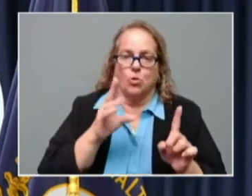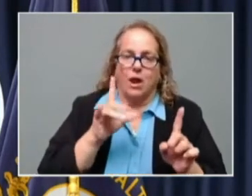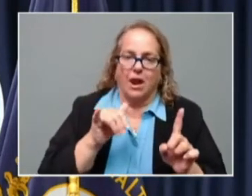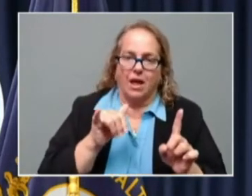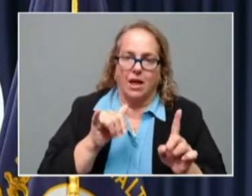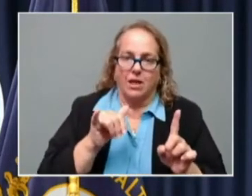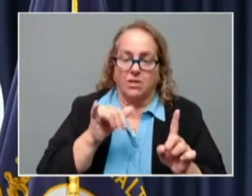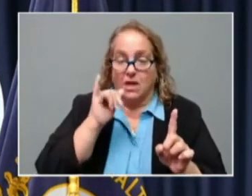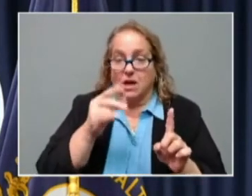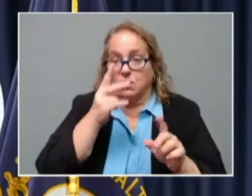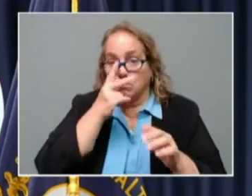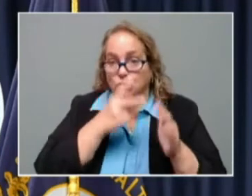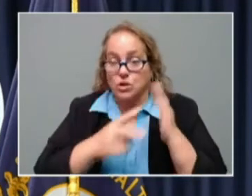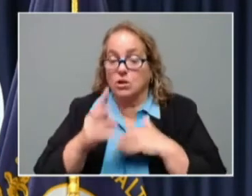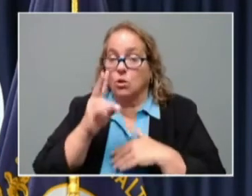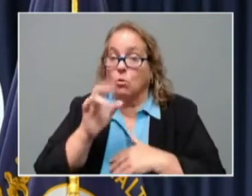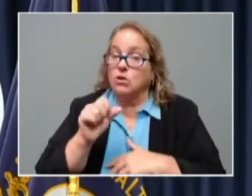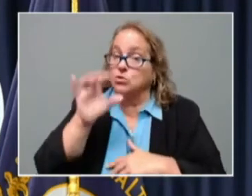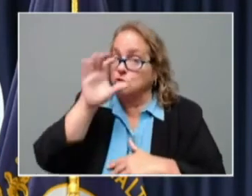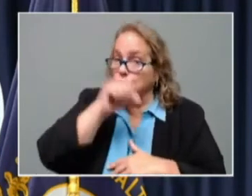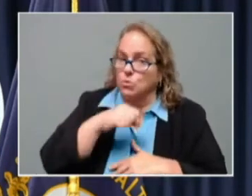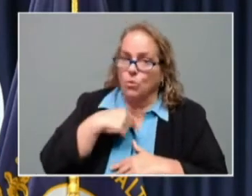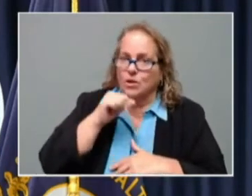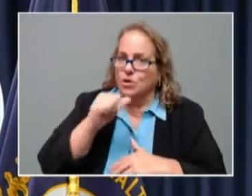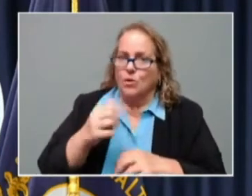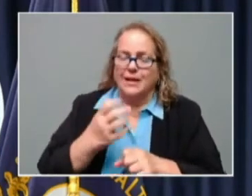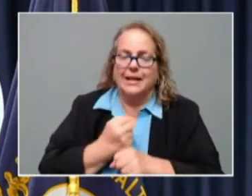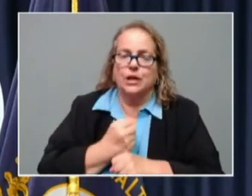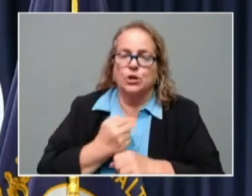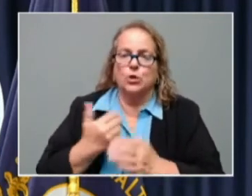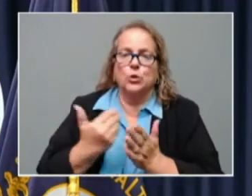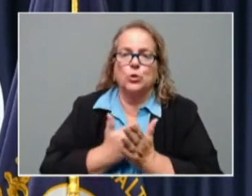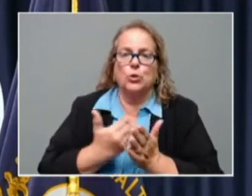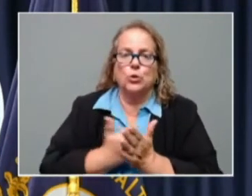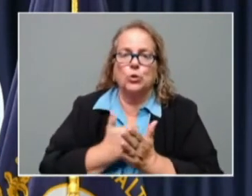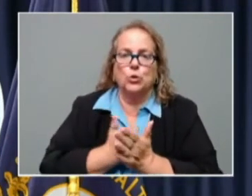that we don't get new Delta like variants and kids vaccinations take off.